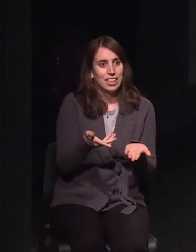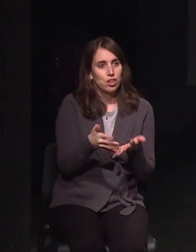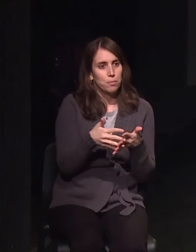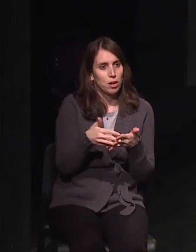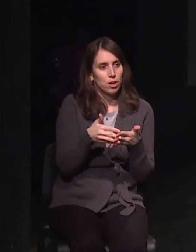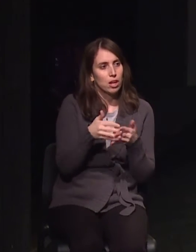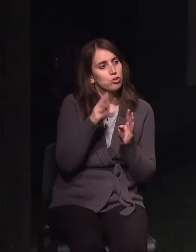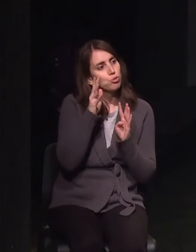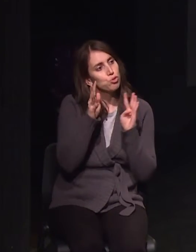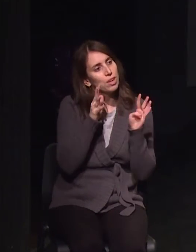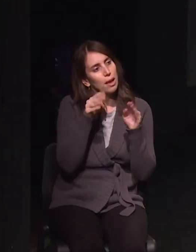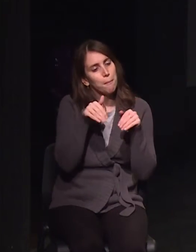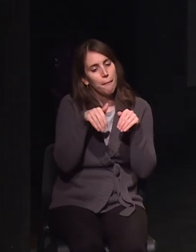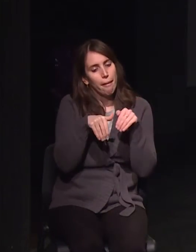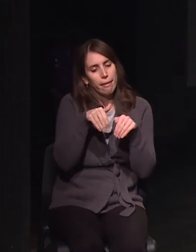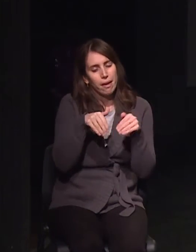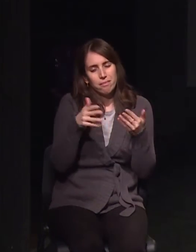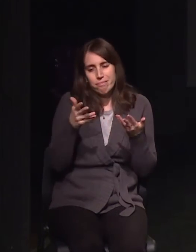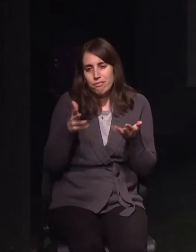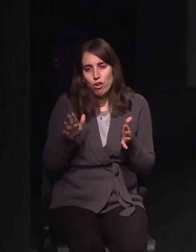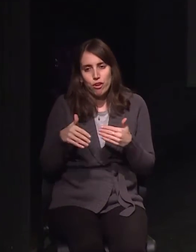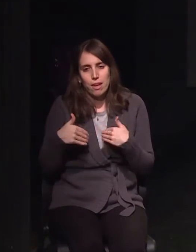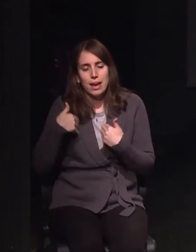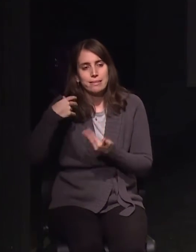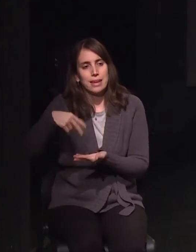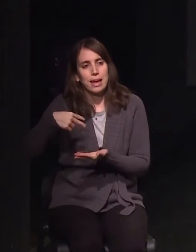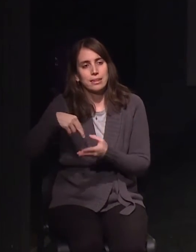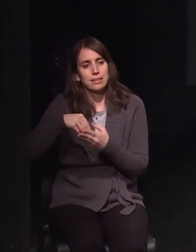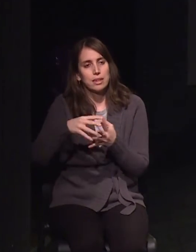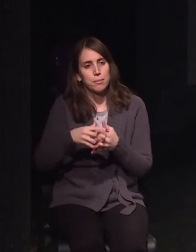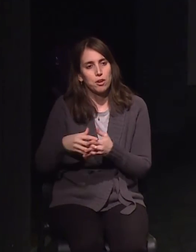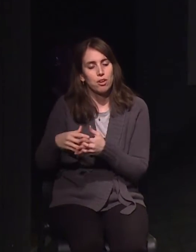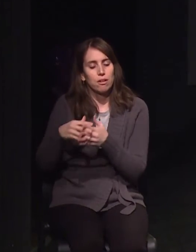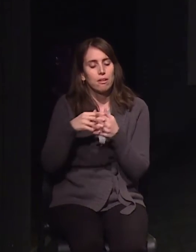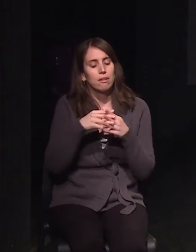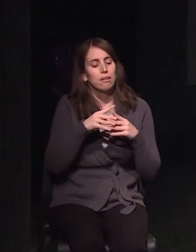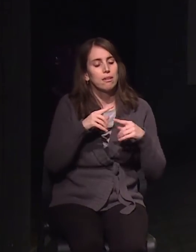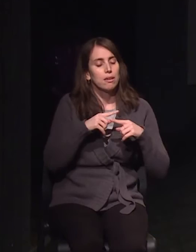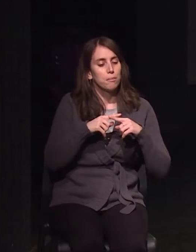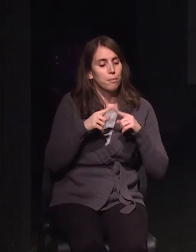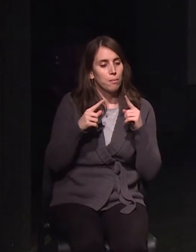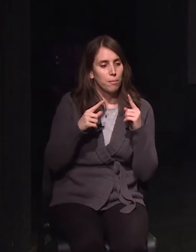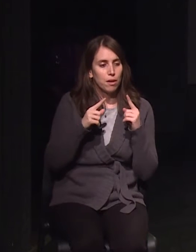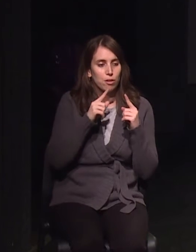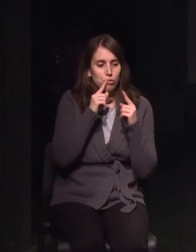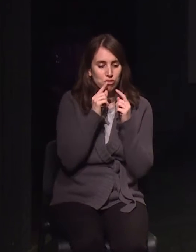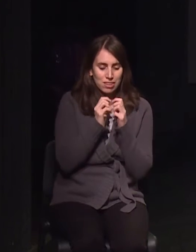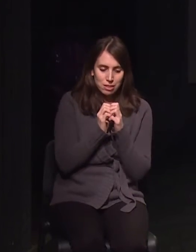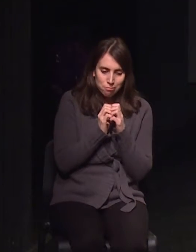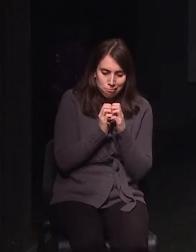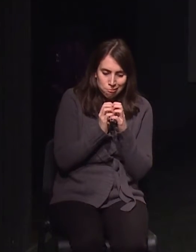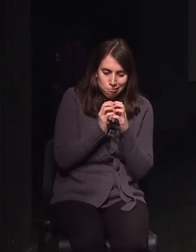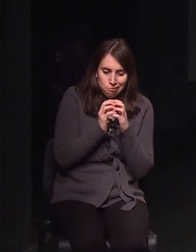Of course there already was dance in America, but it was such a formative time for dance